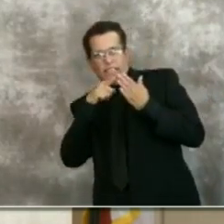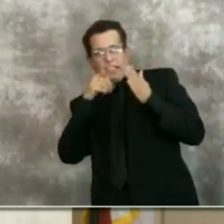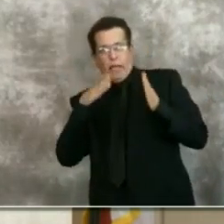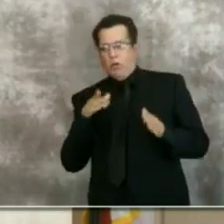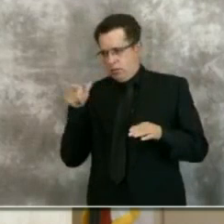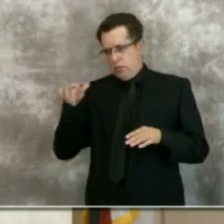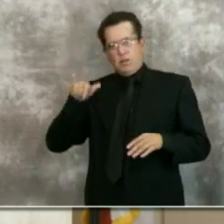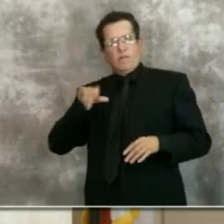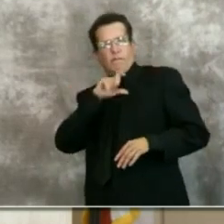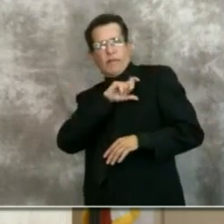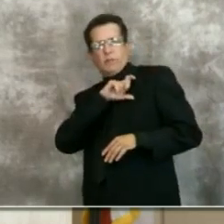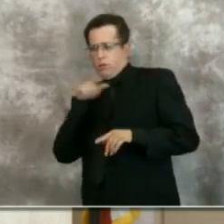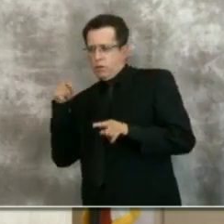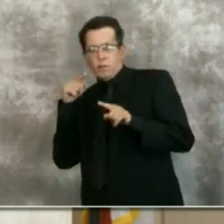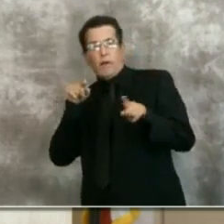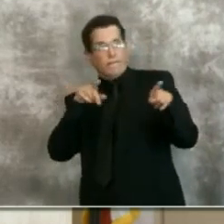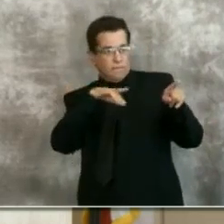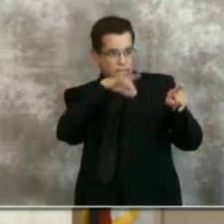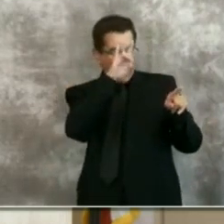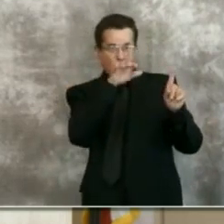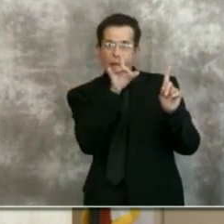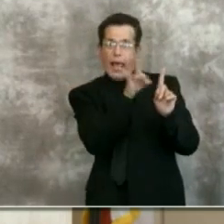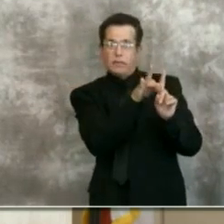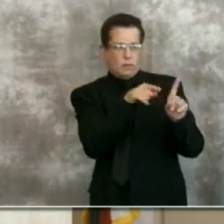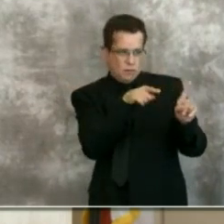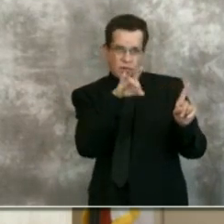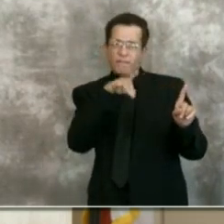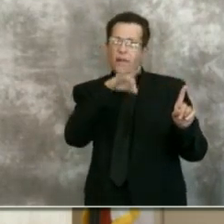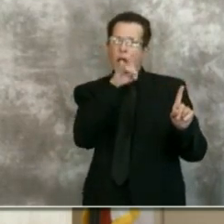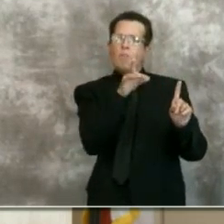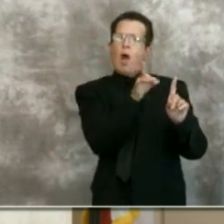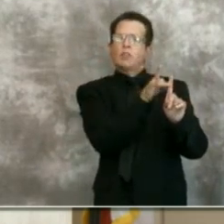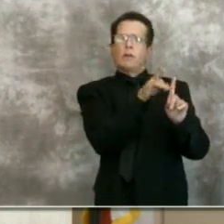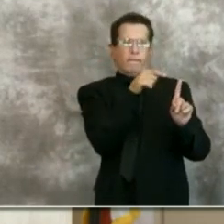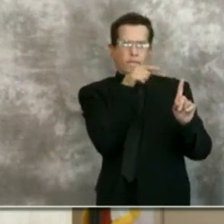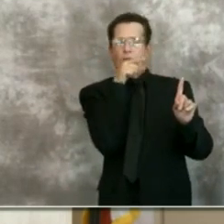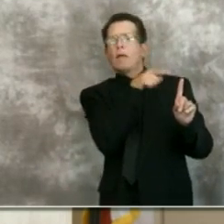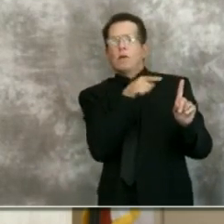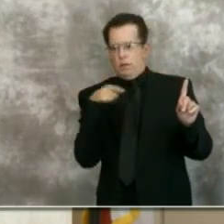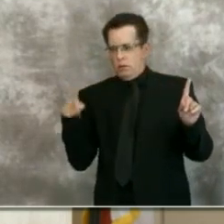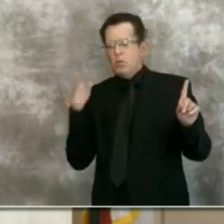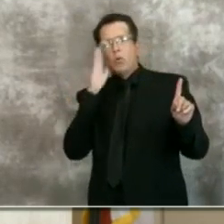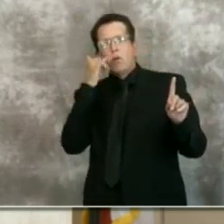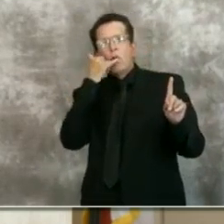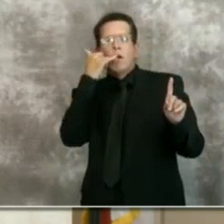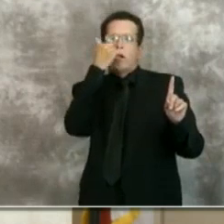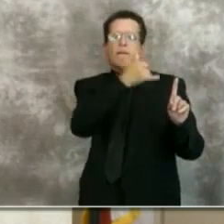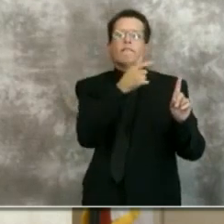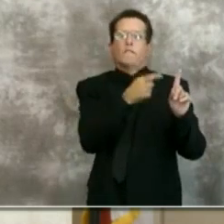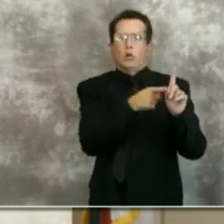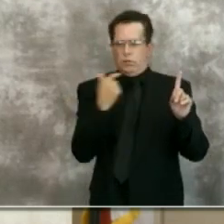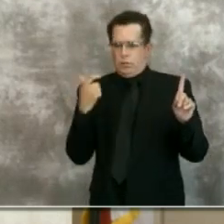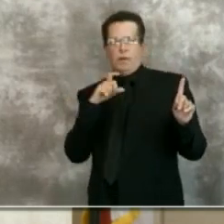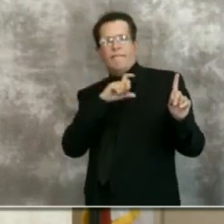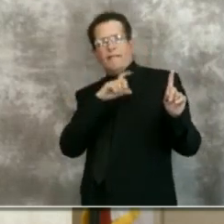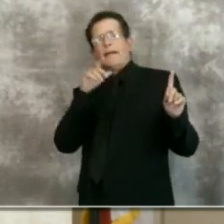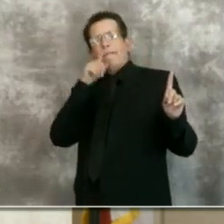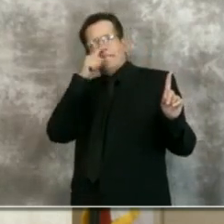EMPLOYEES FOCUSED ON THIS WE HAVE 223 CASE INVESTIGATORS. THE CASE INVESTIGATORS ASSIGNED ANY TIME THERE'S A